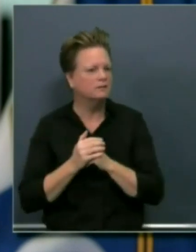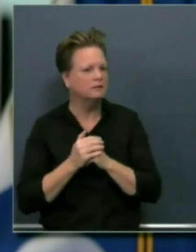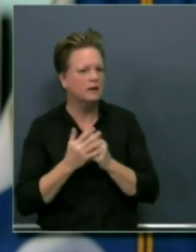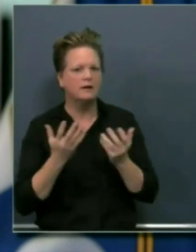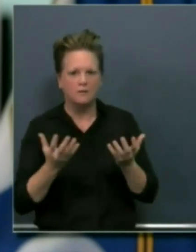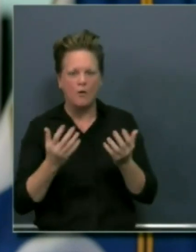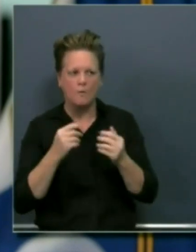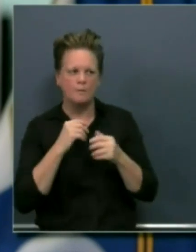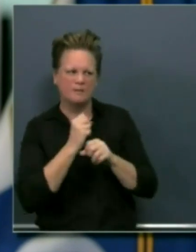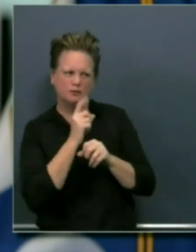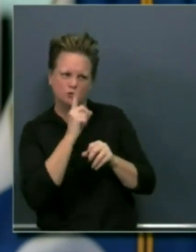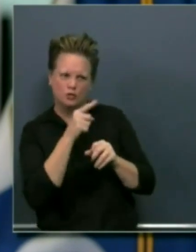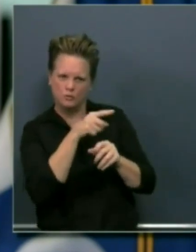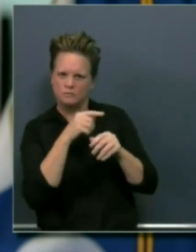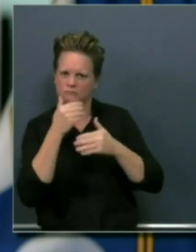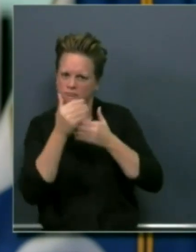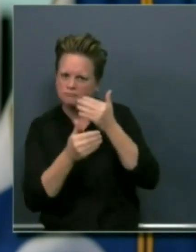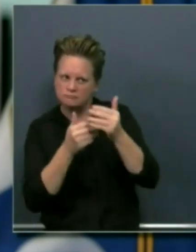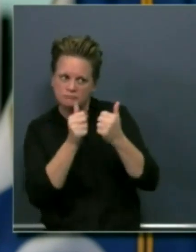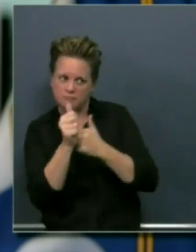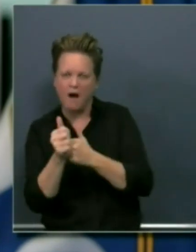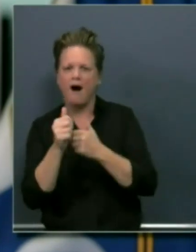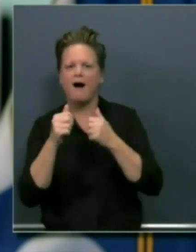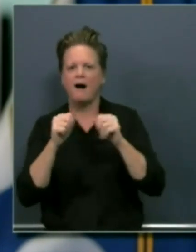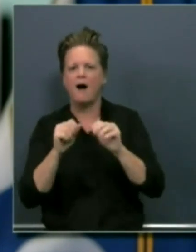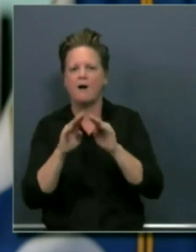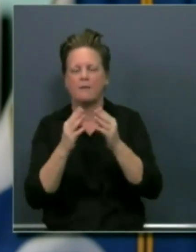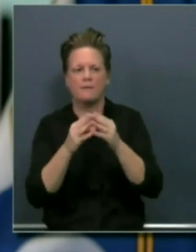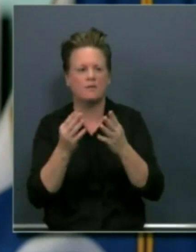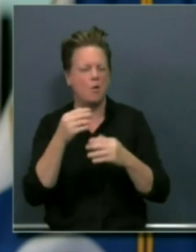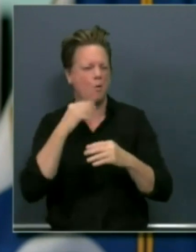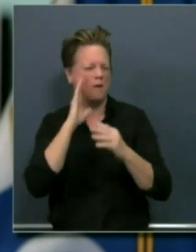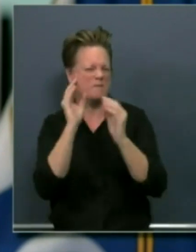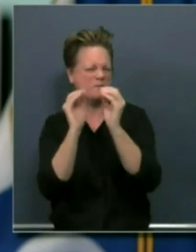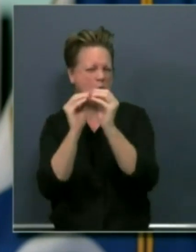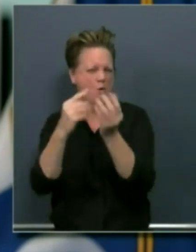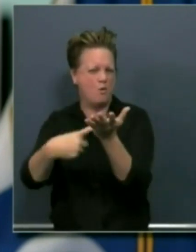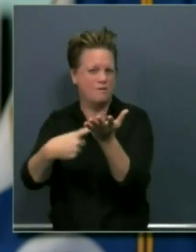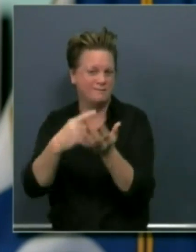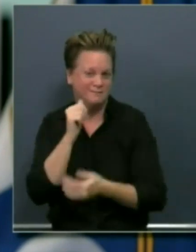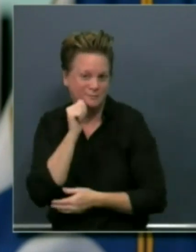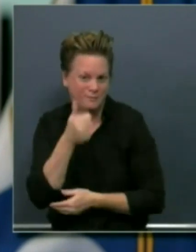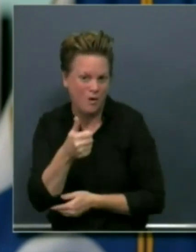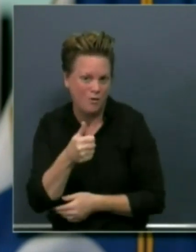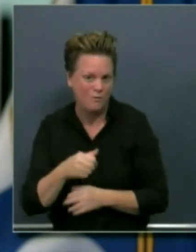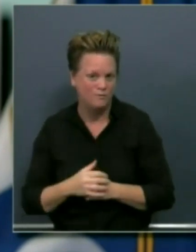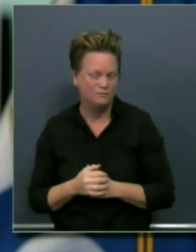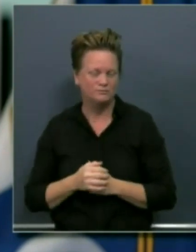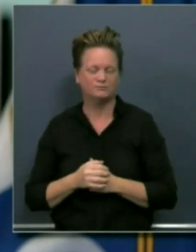AND ALL OF THE GUIDELINES WE PUT OUT AROUND THEM OR MORE FORMALLY PUT OUT THE DETAIL